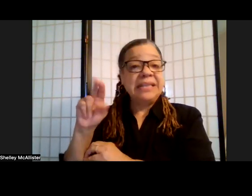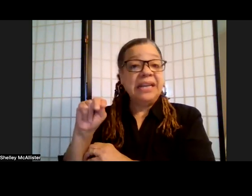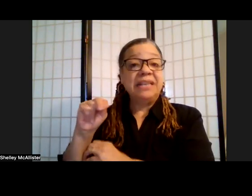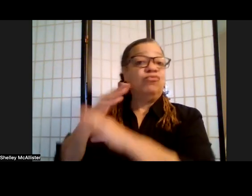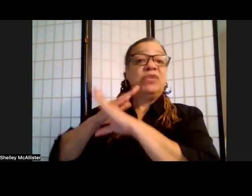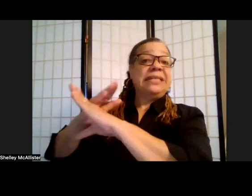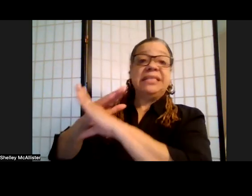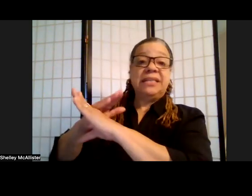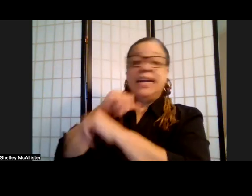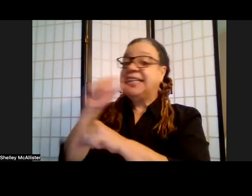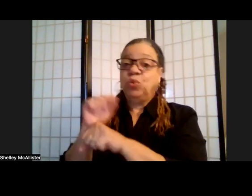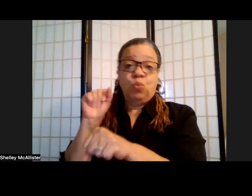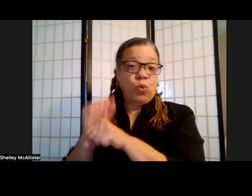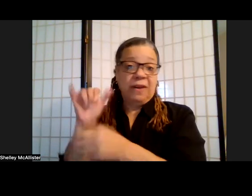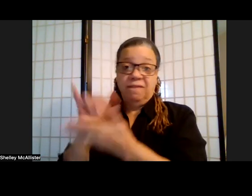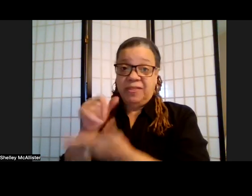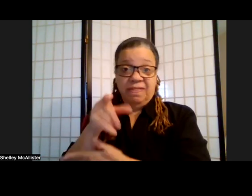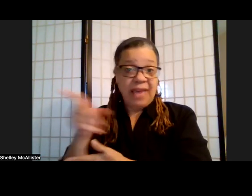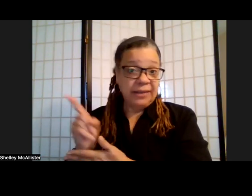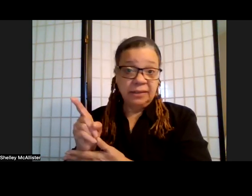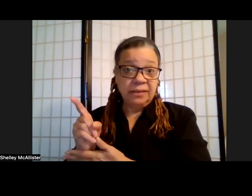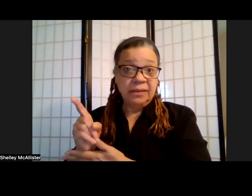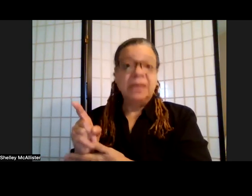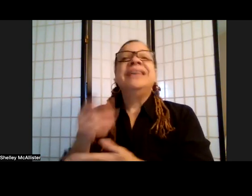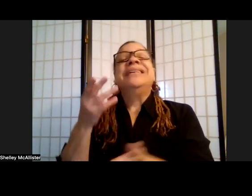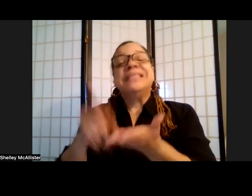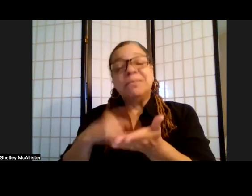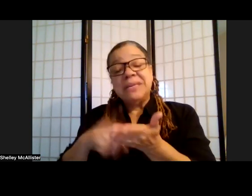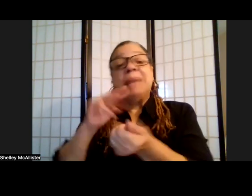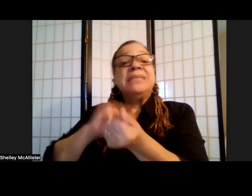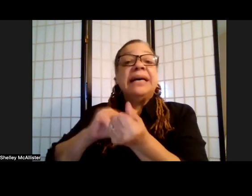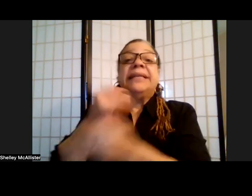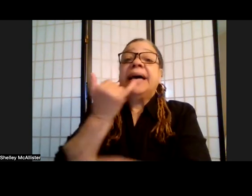were due in part to misdiagnosis, and in part due to drug resistance.